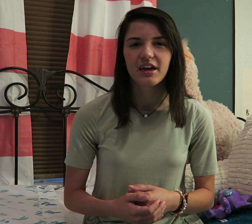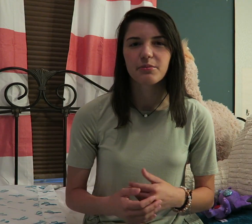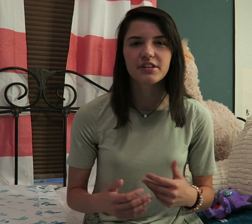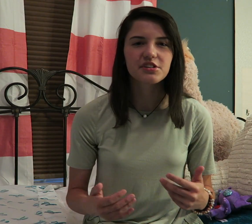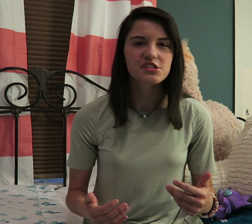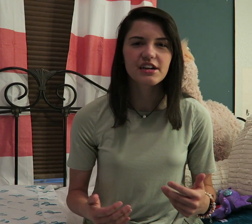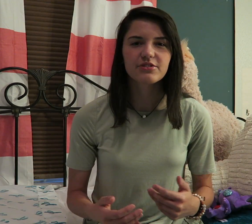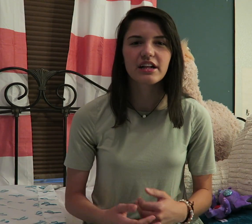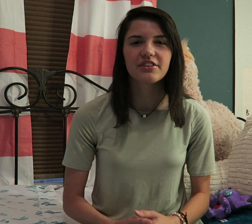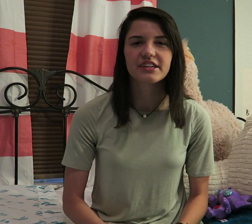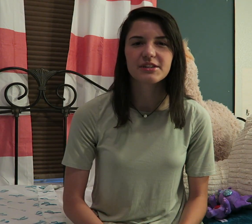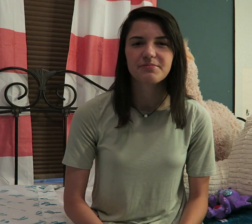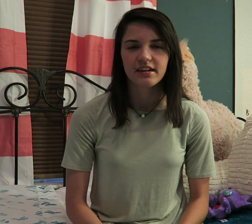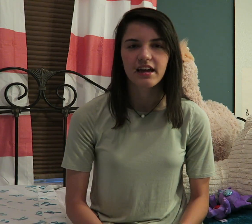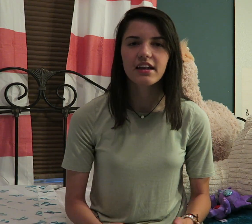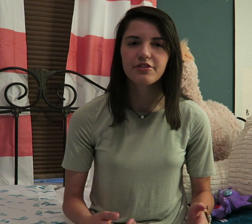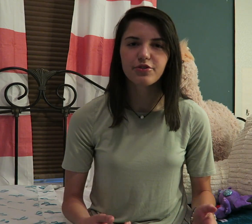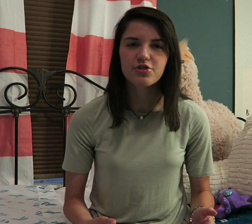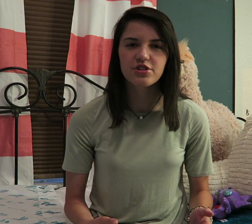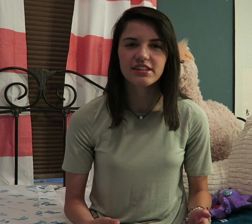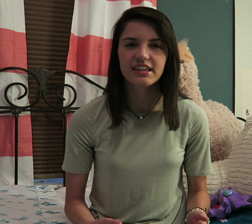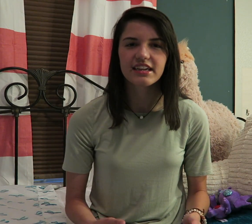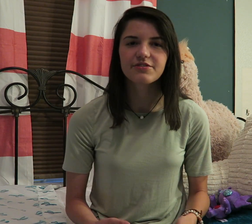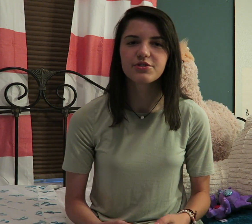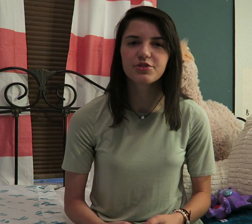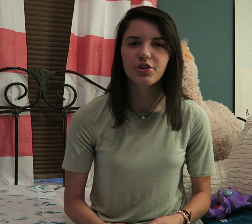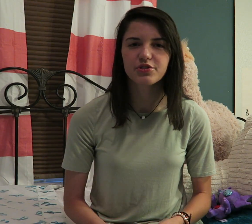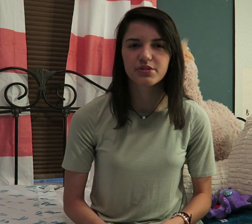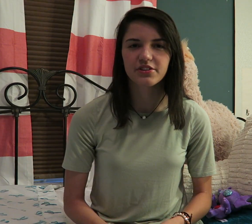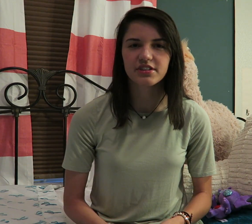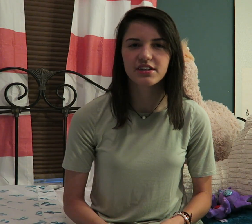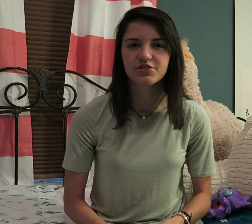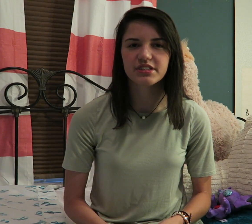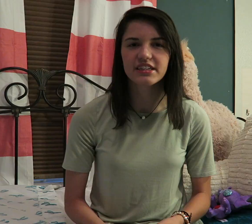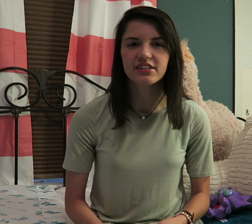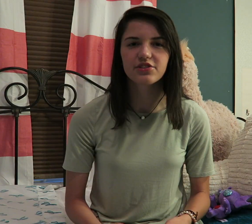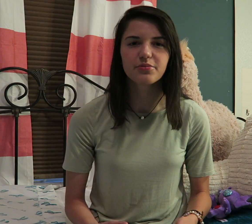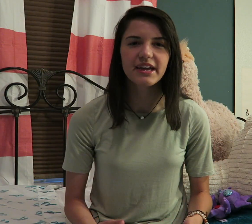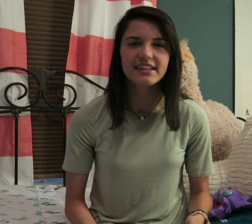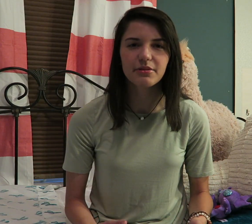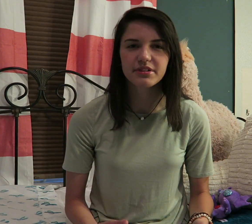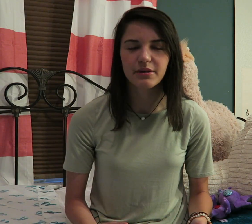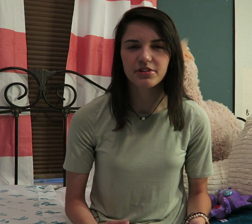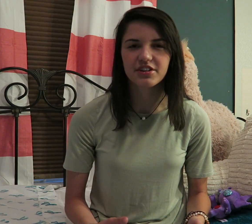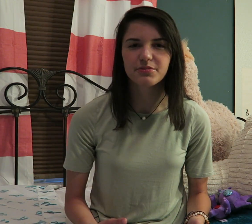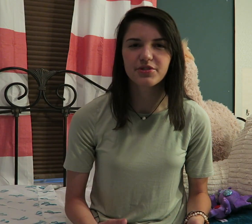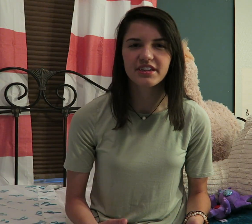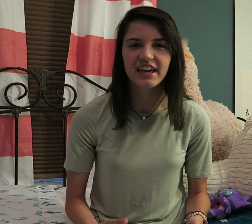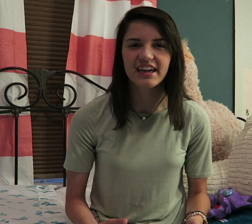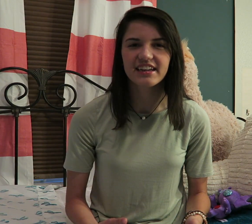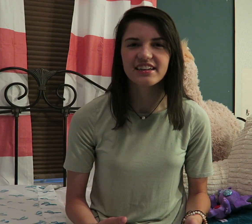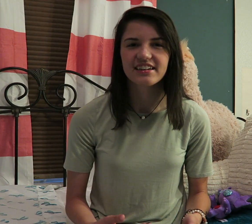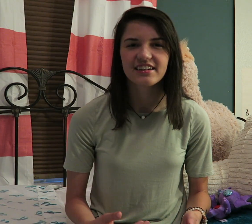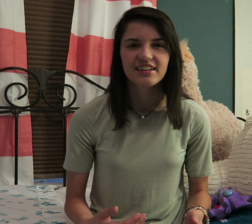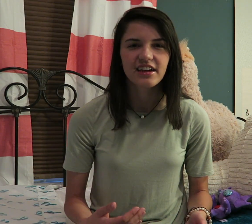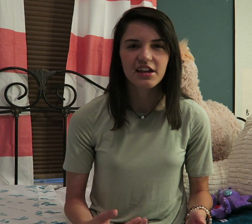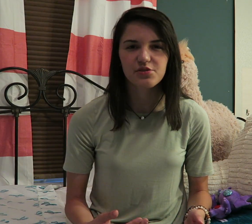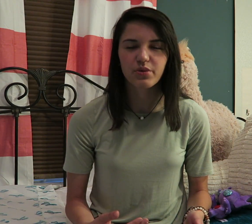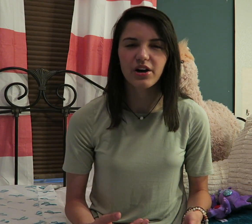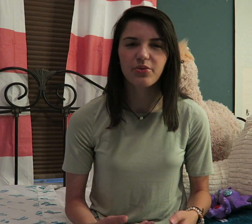But there's several out there. And unfortunately, if you do go to another country, you may not be able to communicate as well